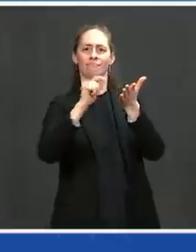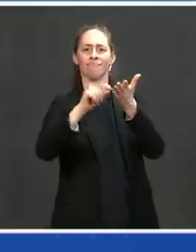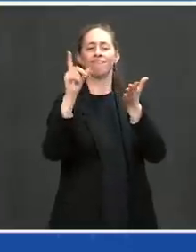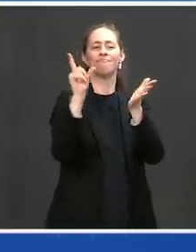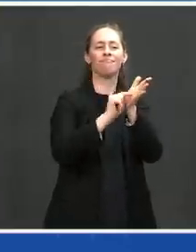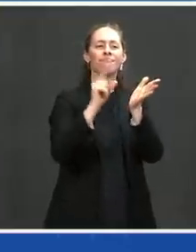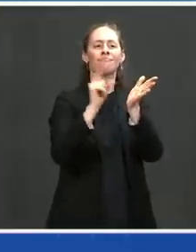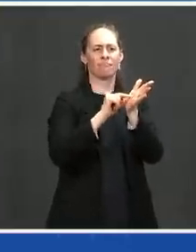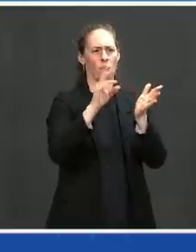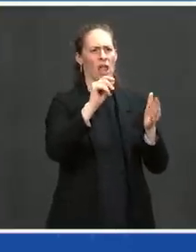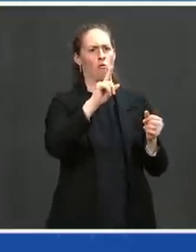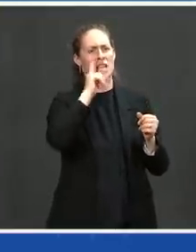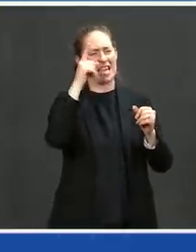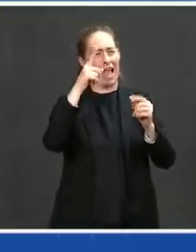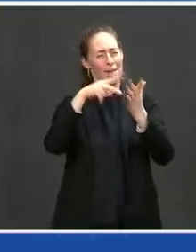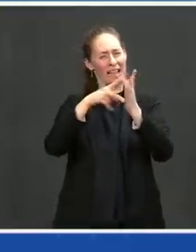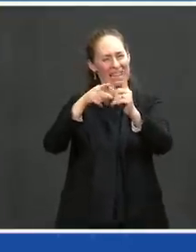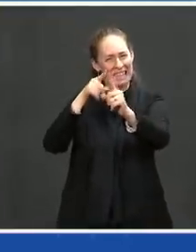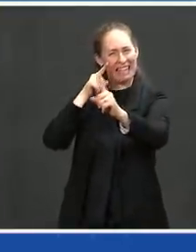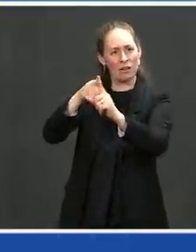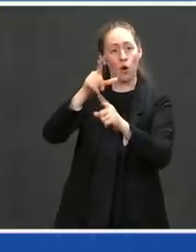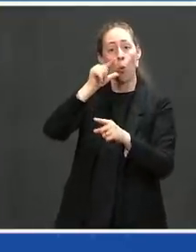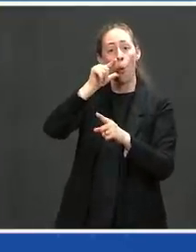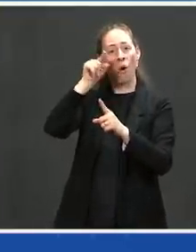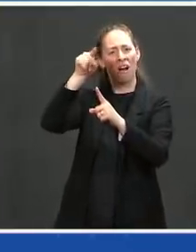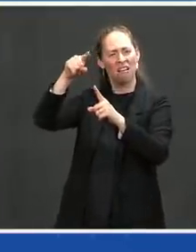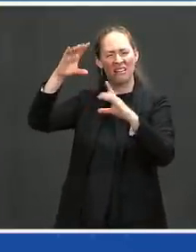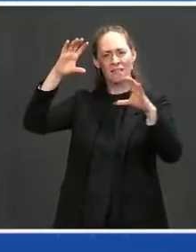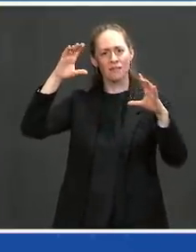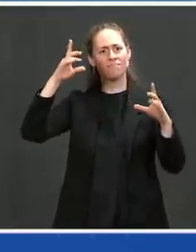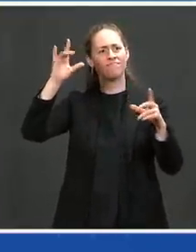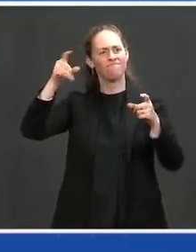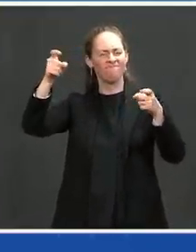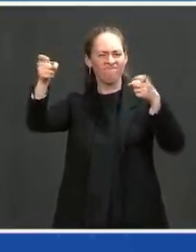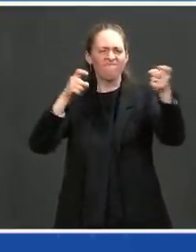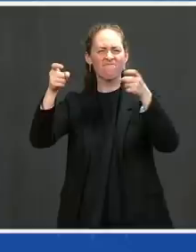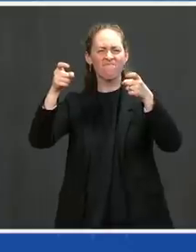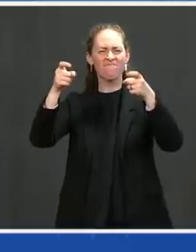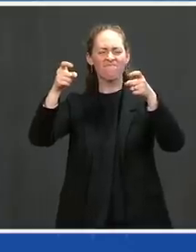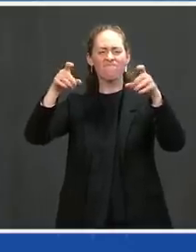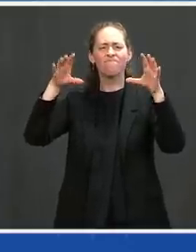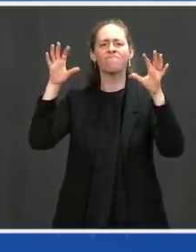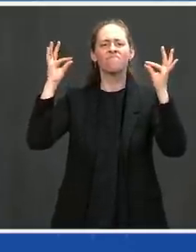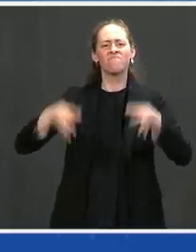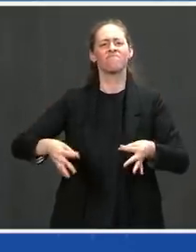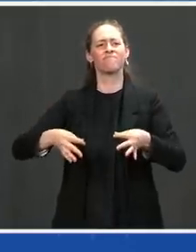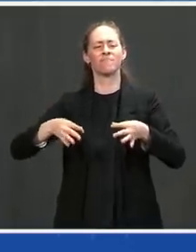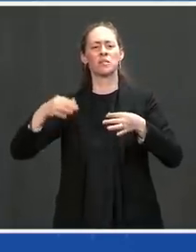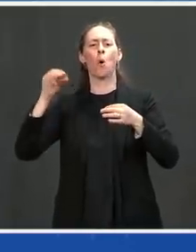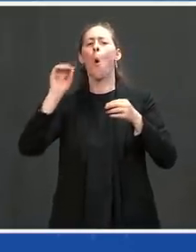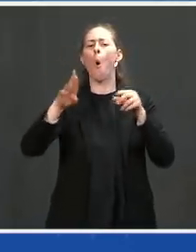Because that is what is at stake, not just with China. Look around the world.